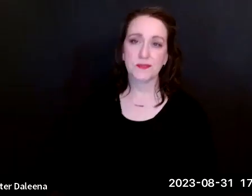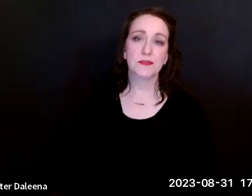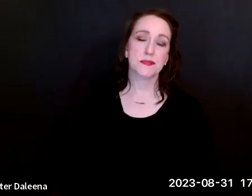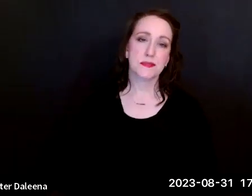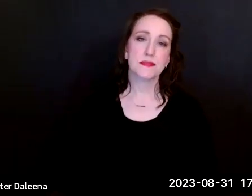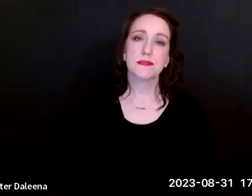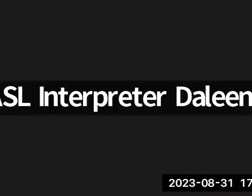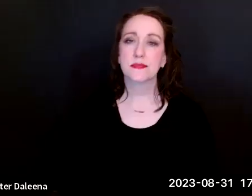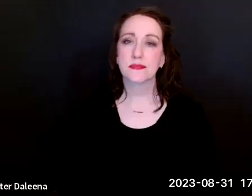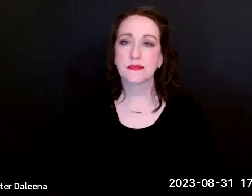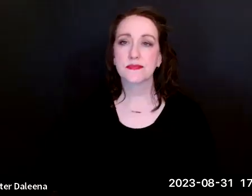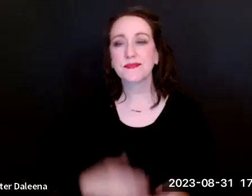thank you Brandon